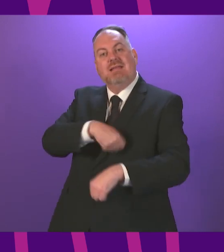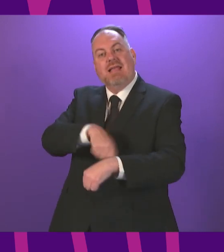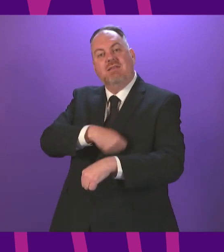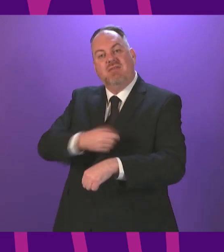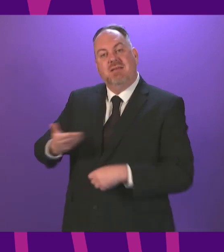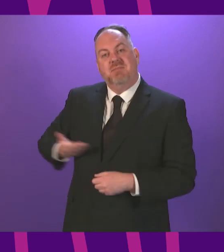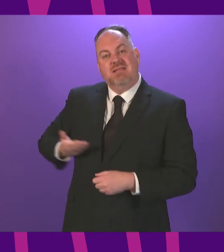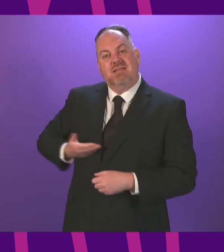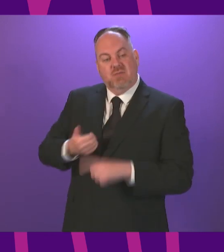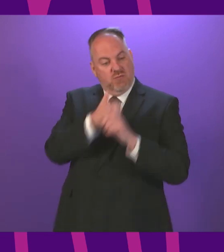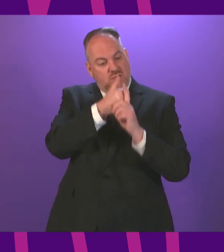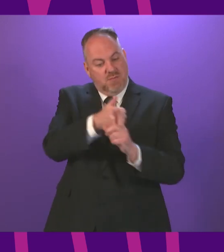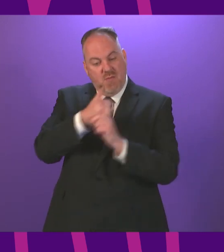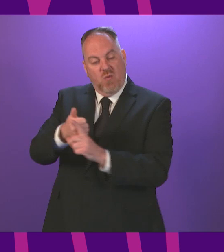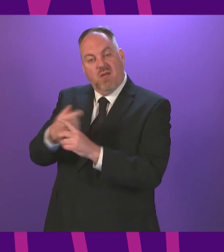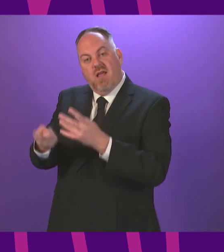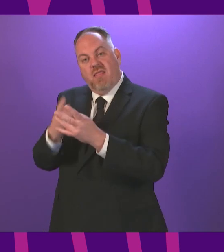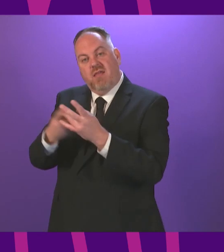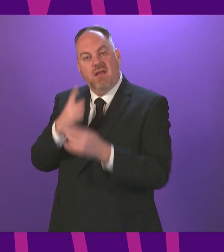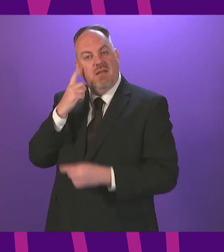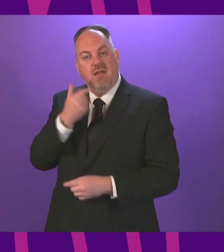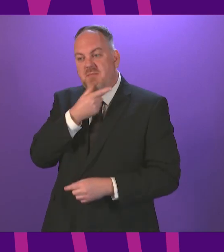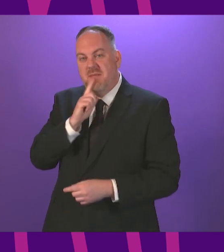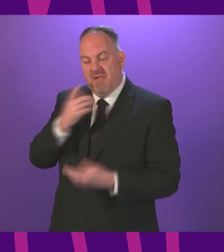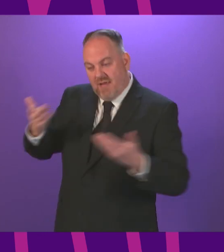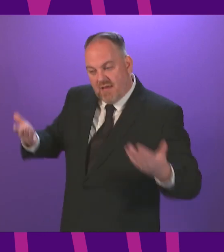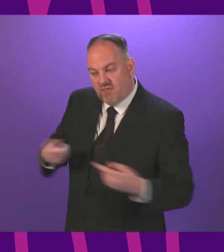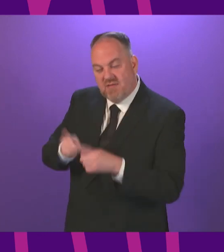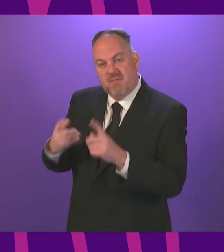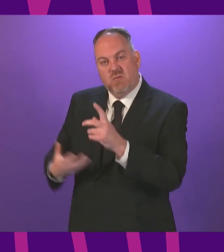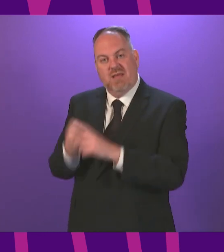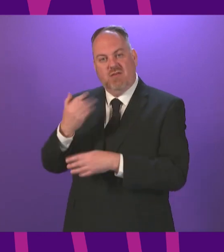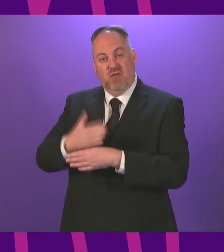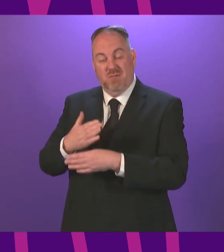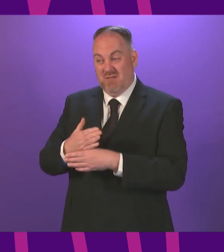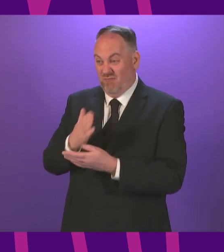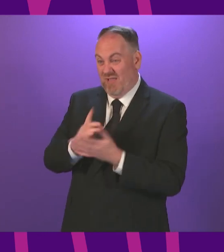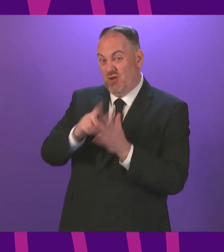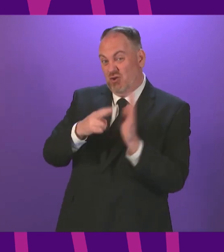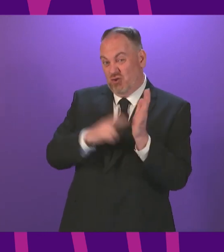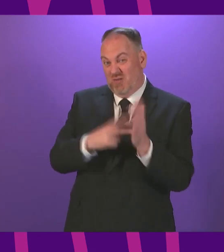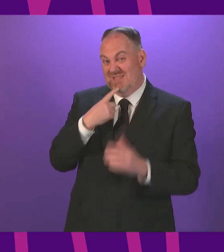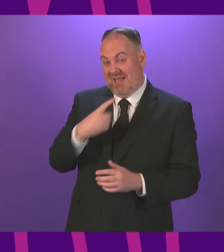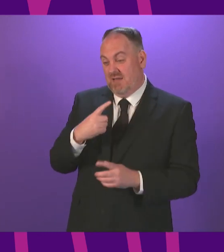young people to learn new skills and find new jobs. “It saved my life,” Jon said last week.